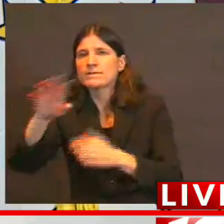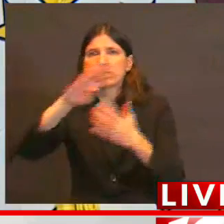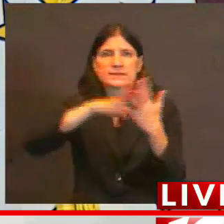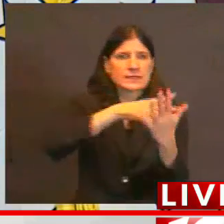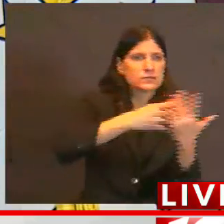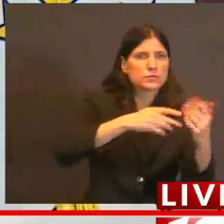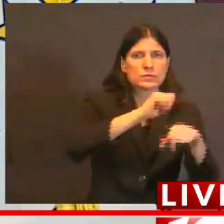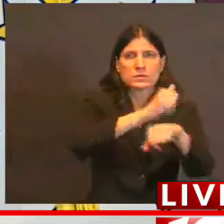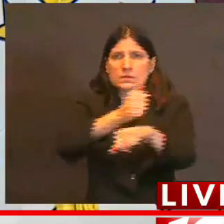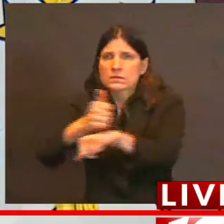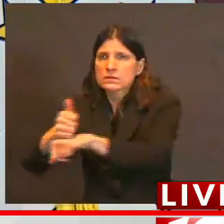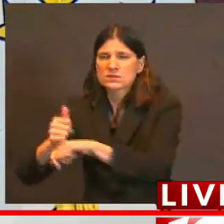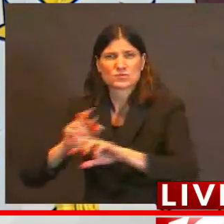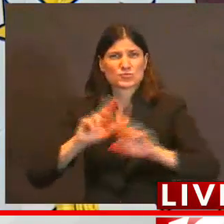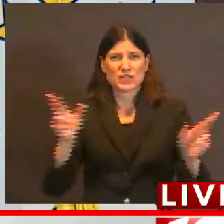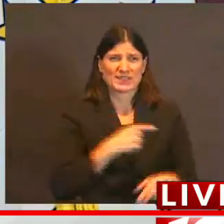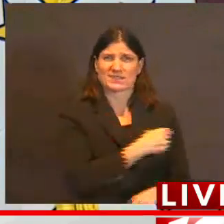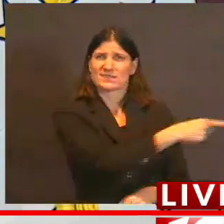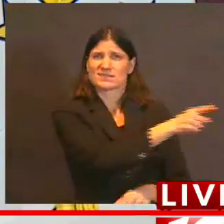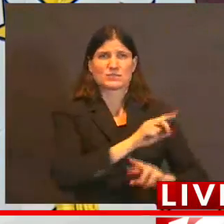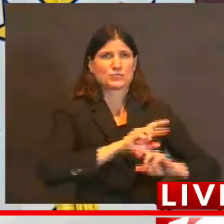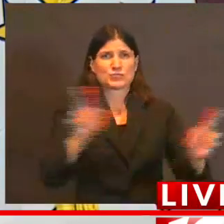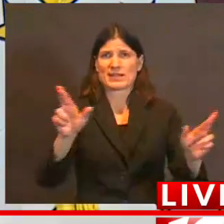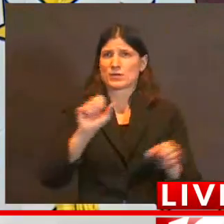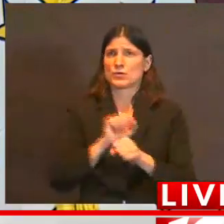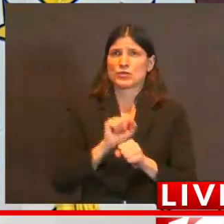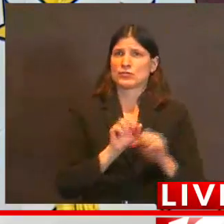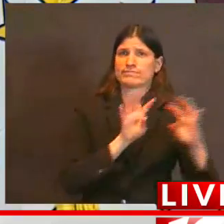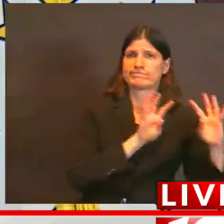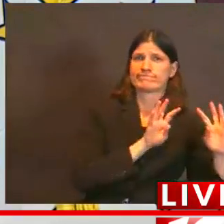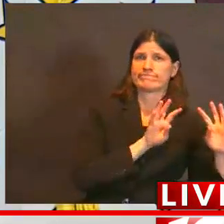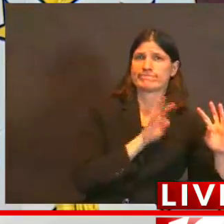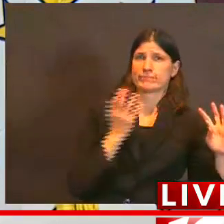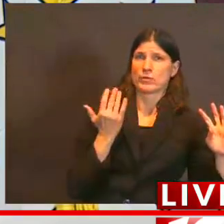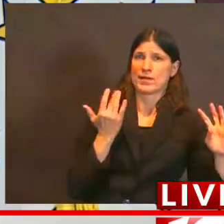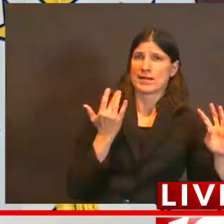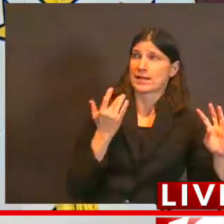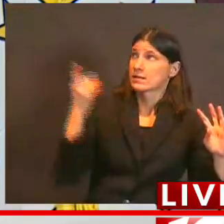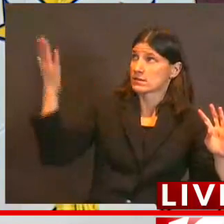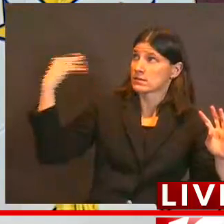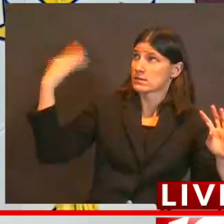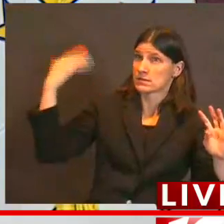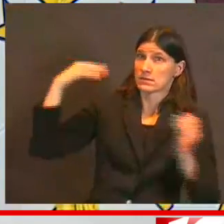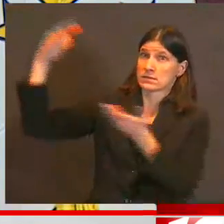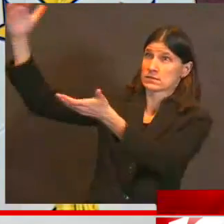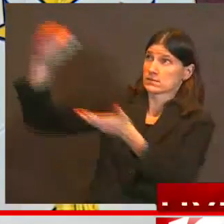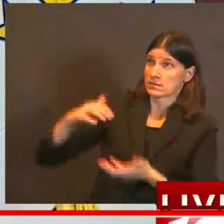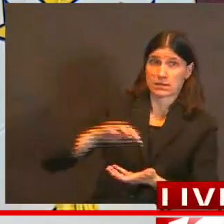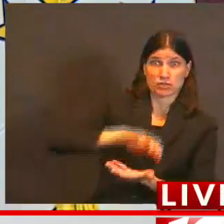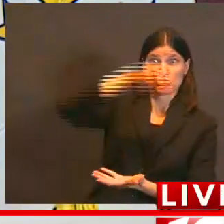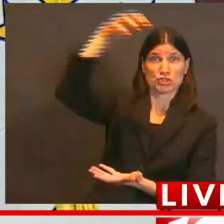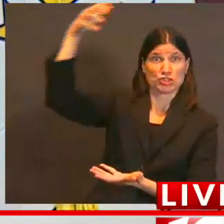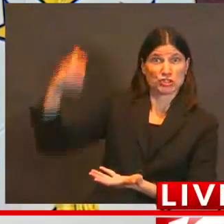OPPORTUNITY OUR PARTNERSHIPS. WITH KEY STAKEHOLDERS IN THE STATE WE HAVE CONTINUED TO ENGAGE WITH IN PREPARATION. WE